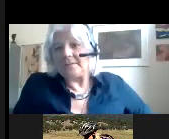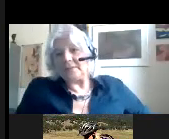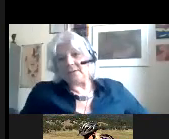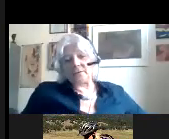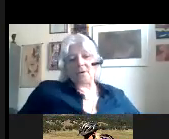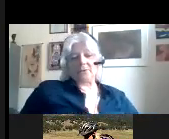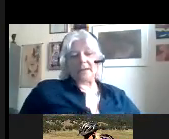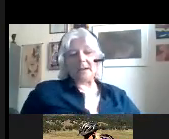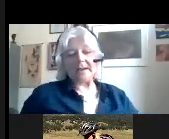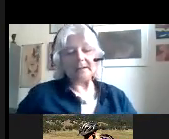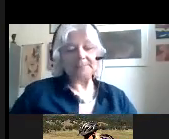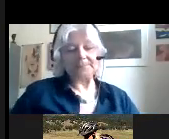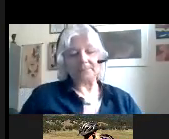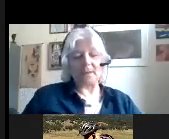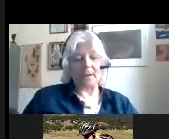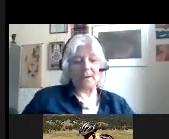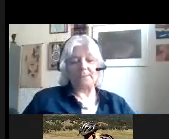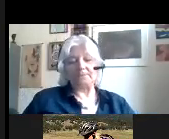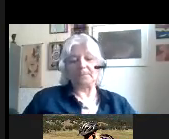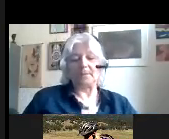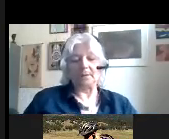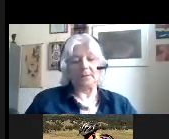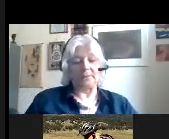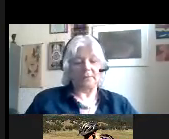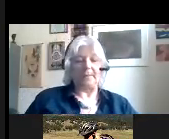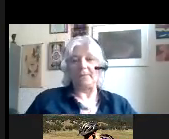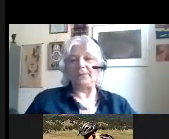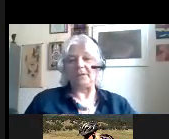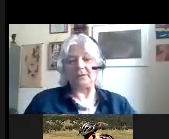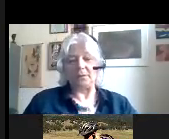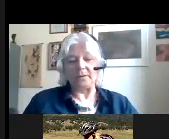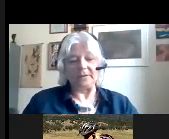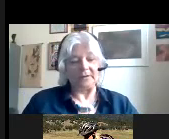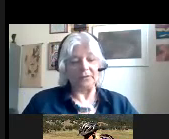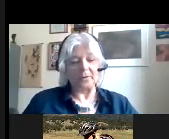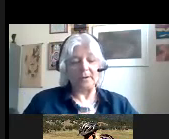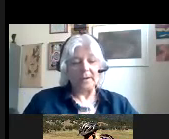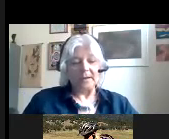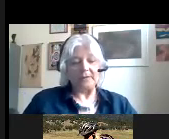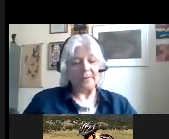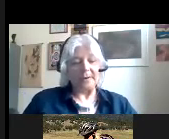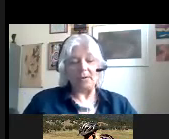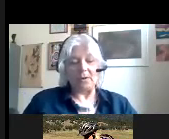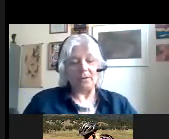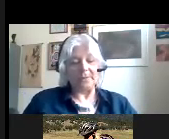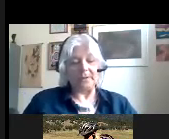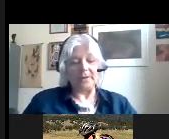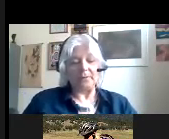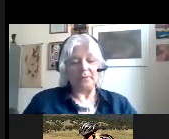did and called red lining happened mostly in the 20th century. It has been outlawed.